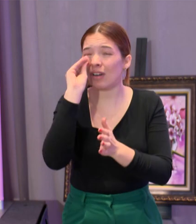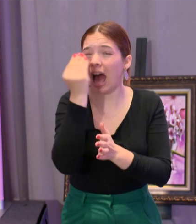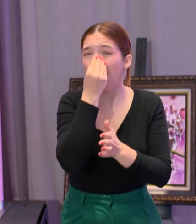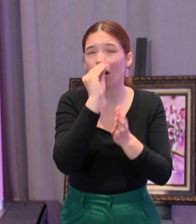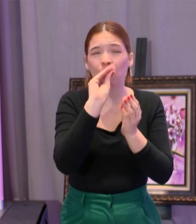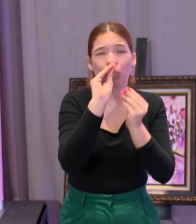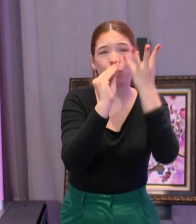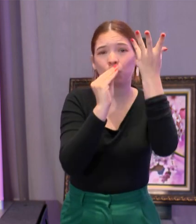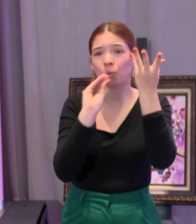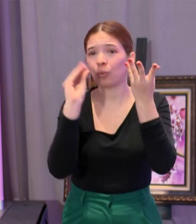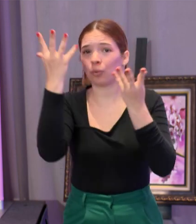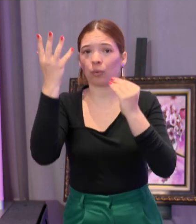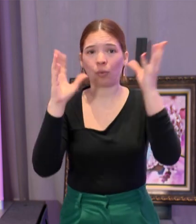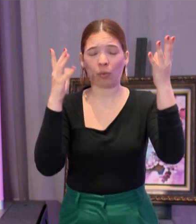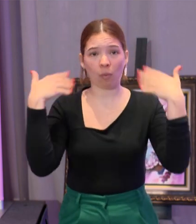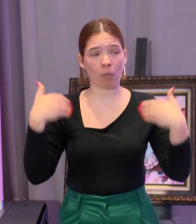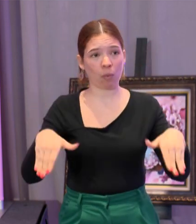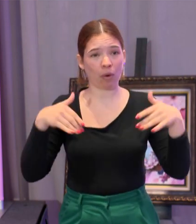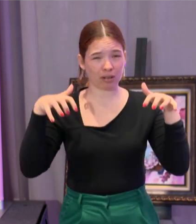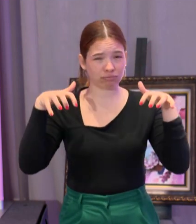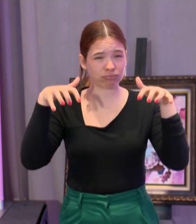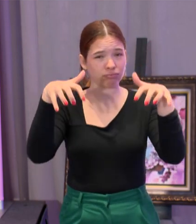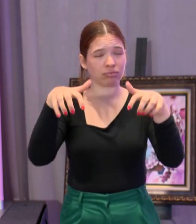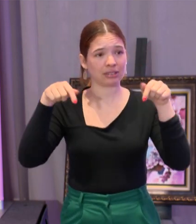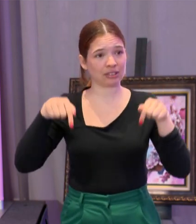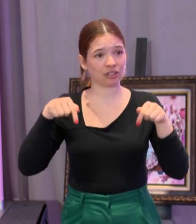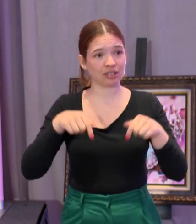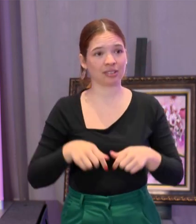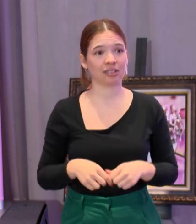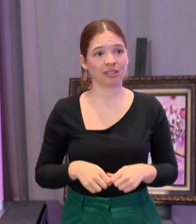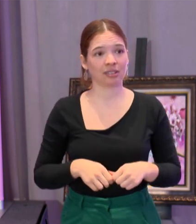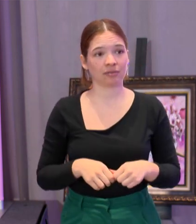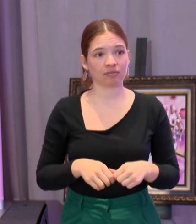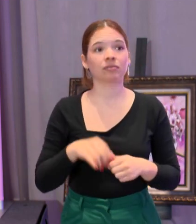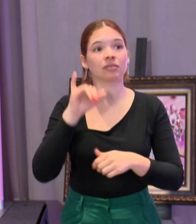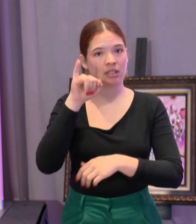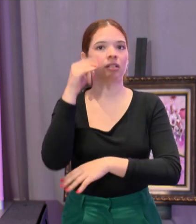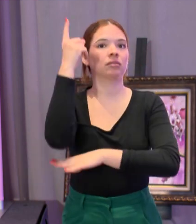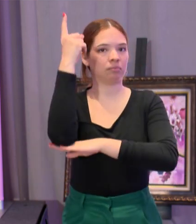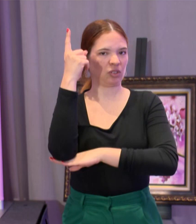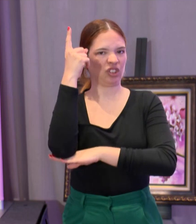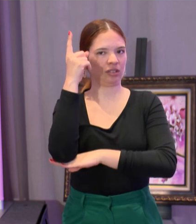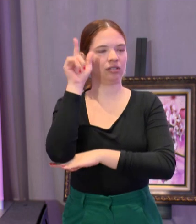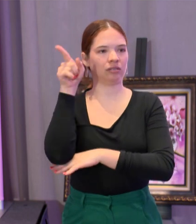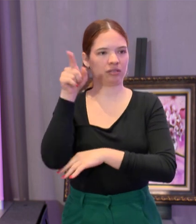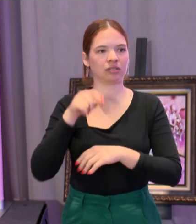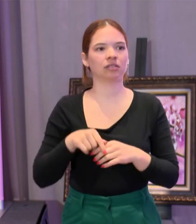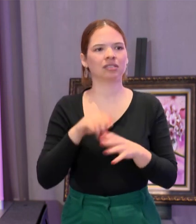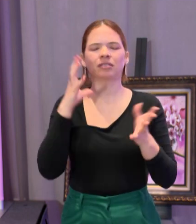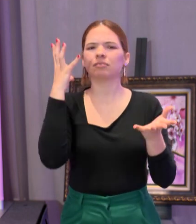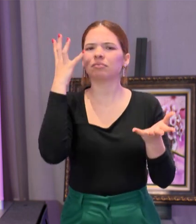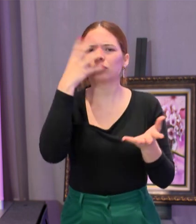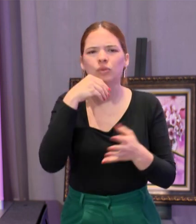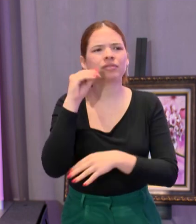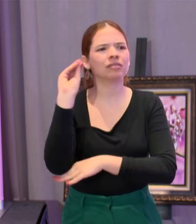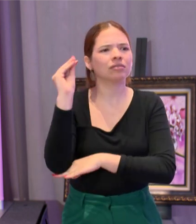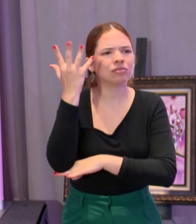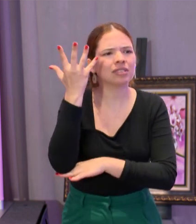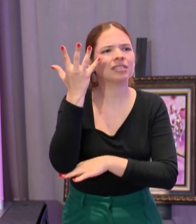CAPITAL, THE WASHINGTON MONUMENT AND OF COURSE OUR ICONIC CHERRY BLOSSOMS. ONCE AGAIN WELCOME TO THE CONRAD HOTEL.